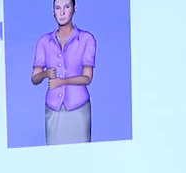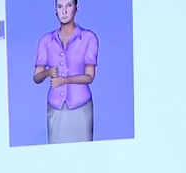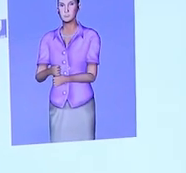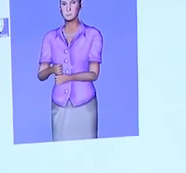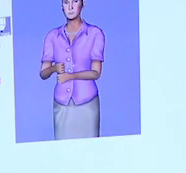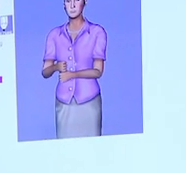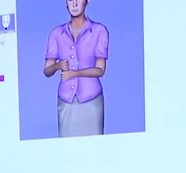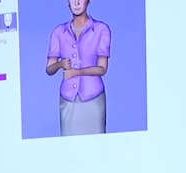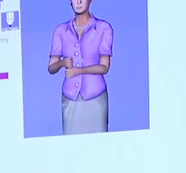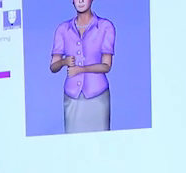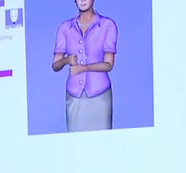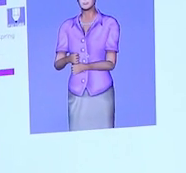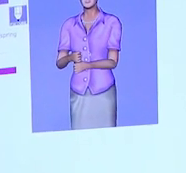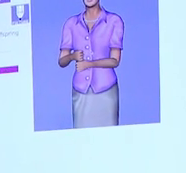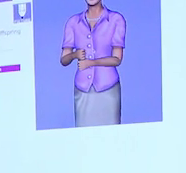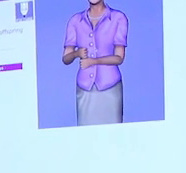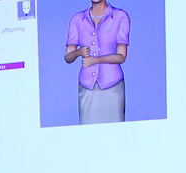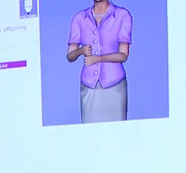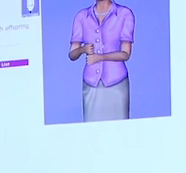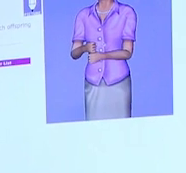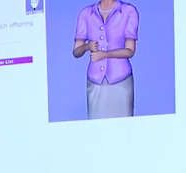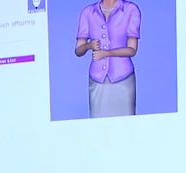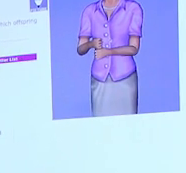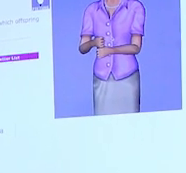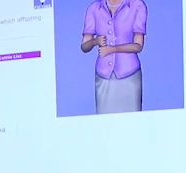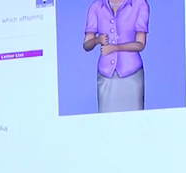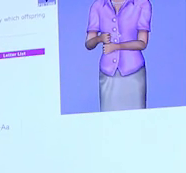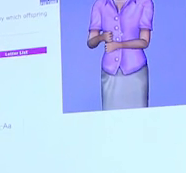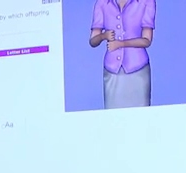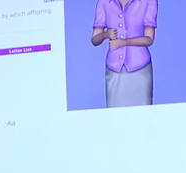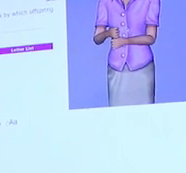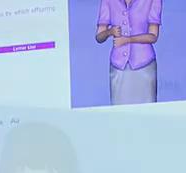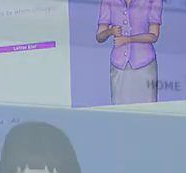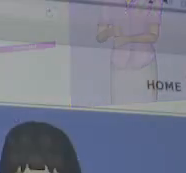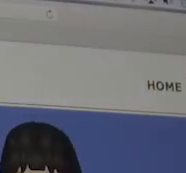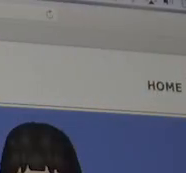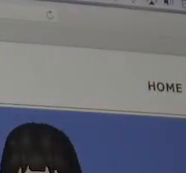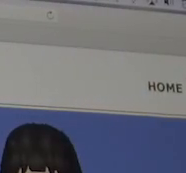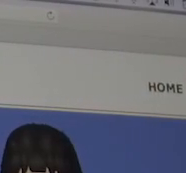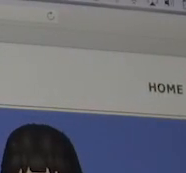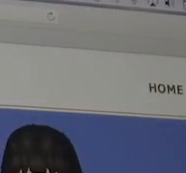28 students in Lamar's interpreting program used the SBD with three units.